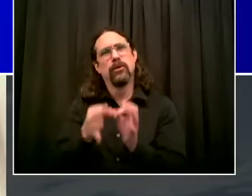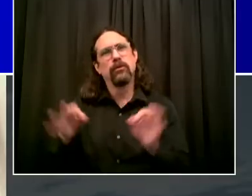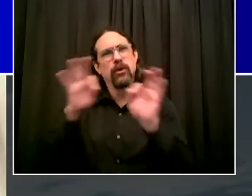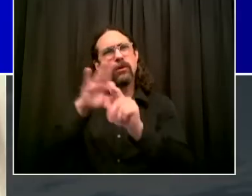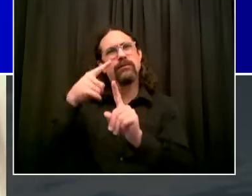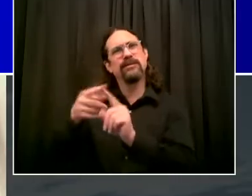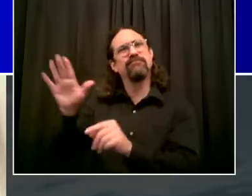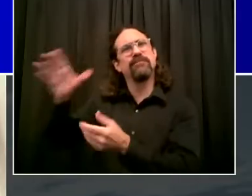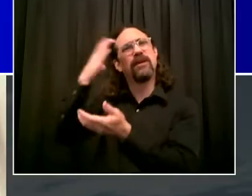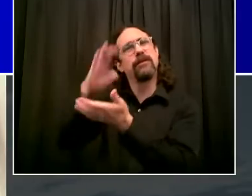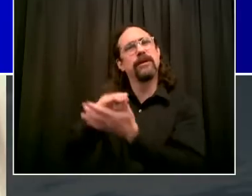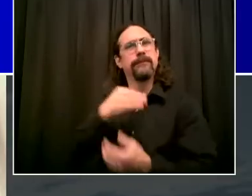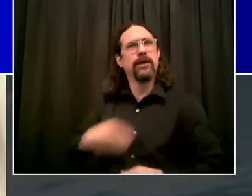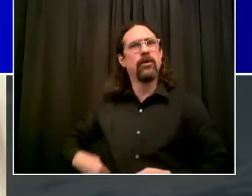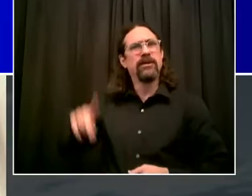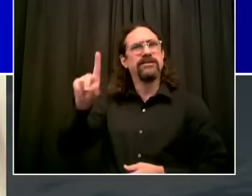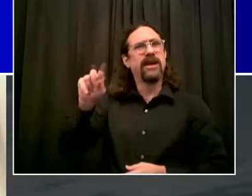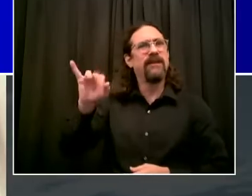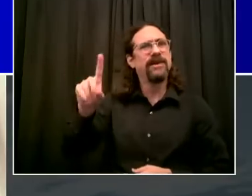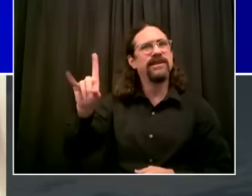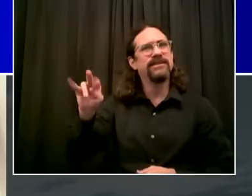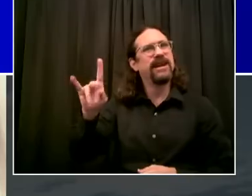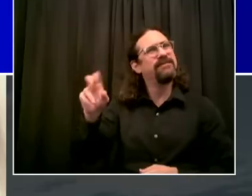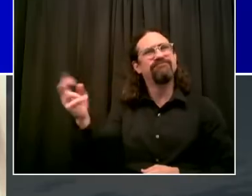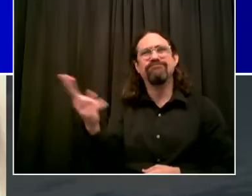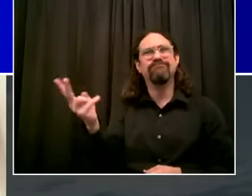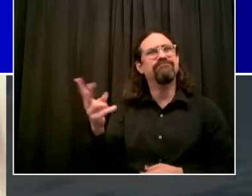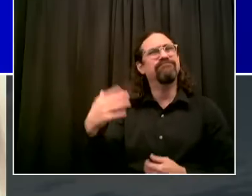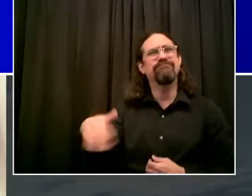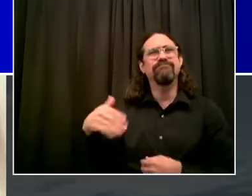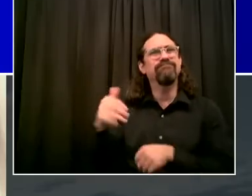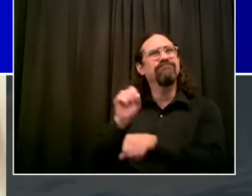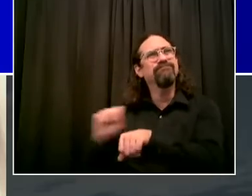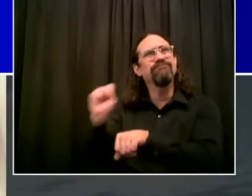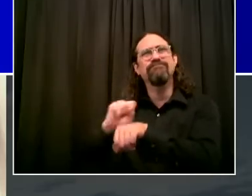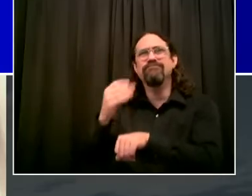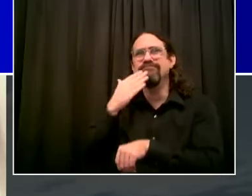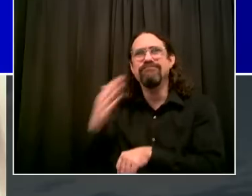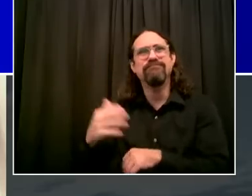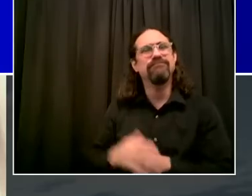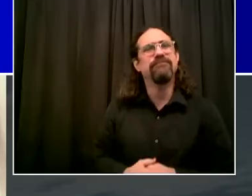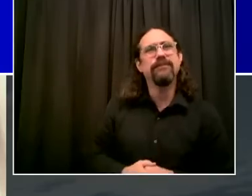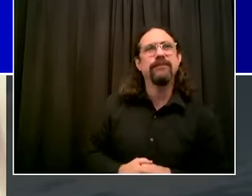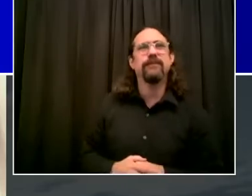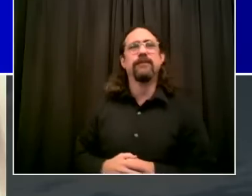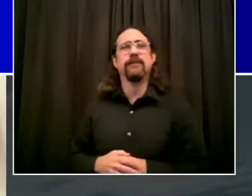THIS WORK. AND WHY IT IS IMPORTANT TO PERSEVERE. I CAN SAFELY SAY IS SOMEONE WHO IS PROBABLY A